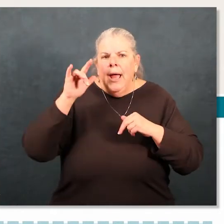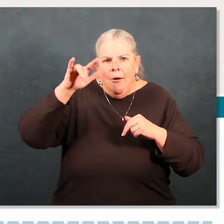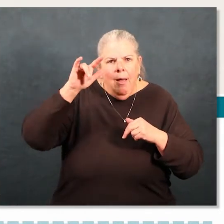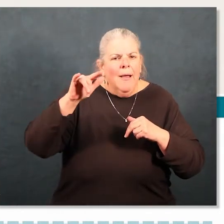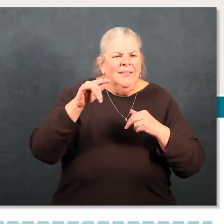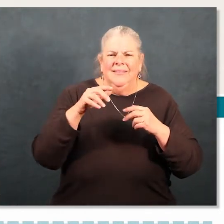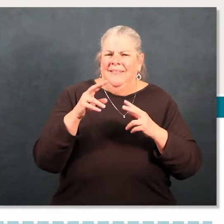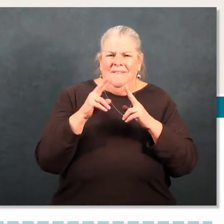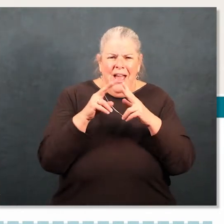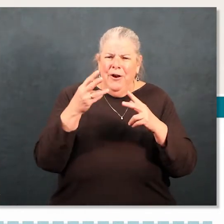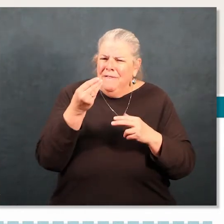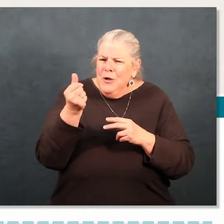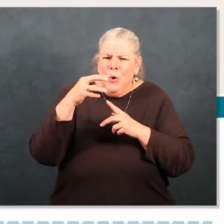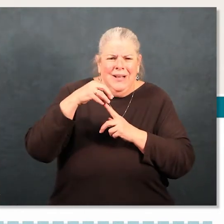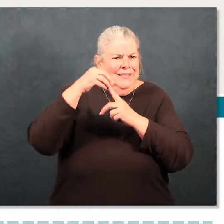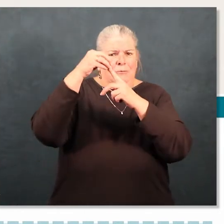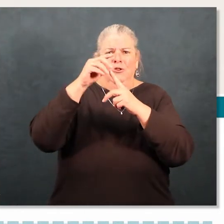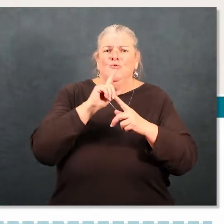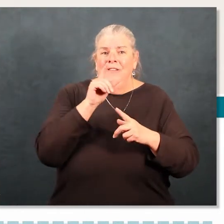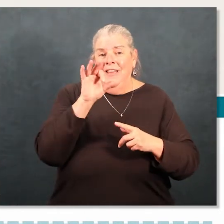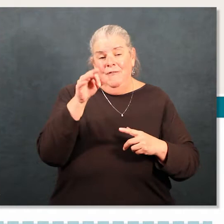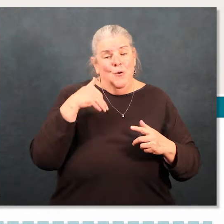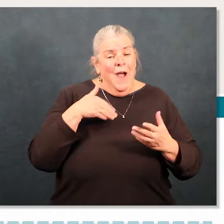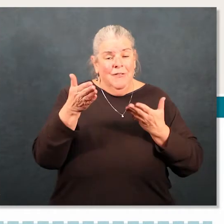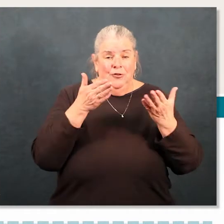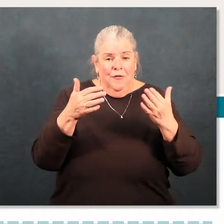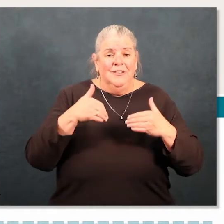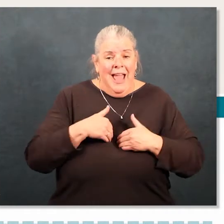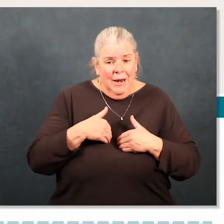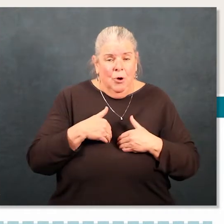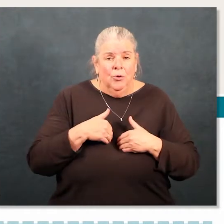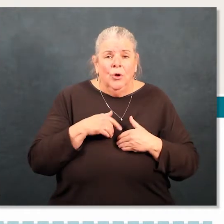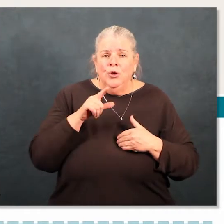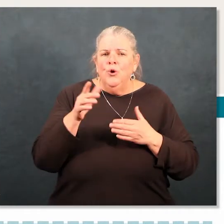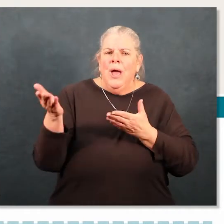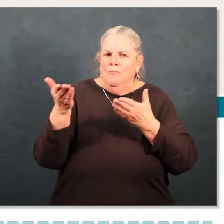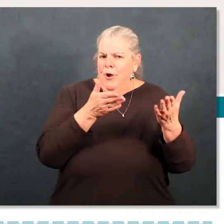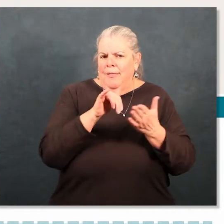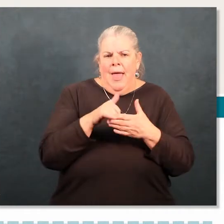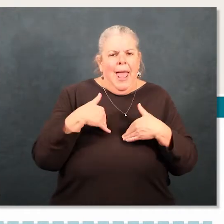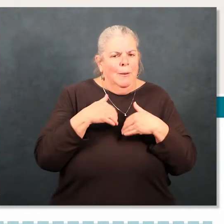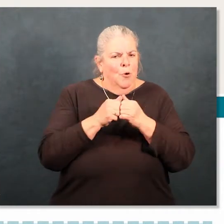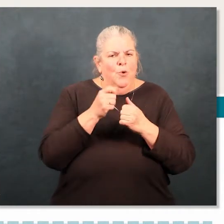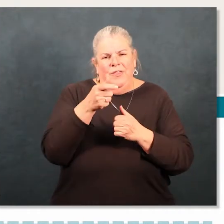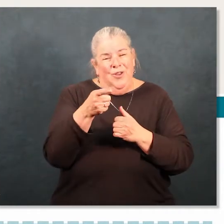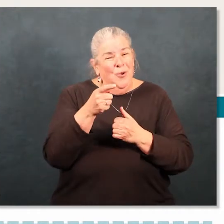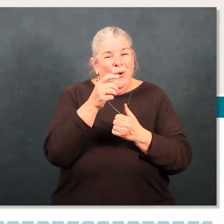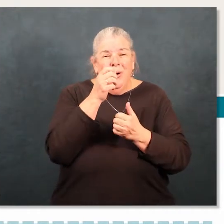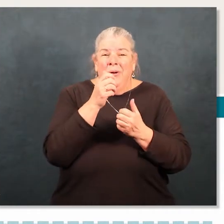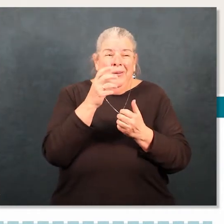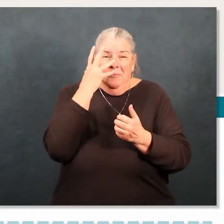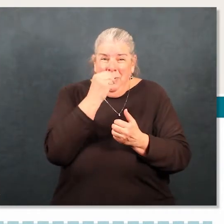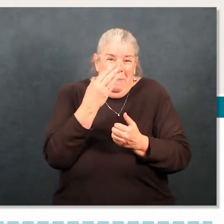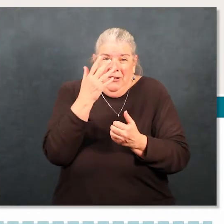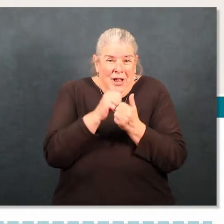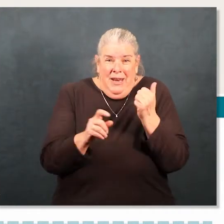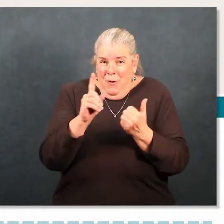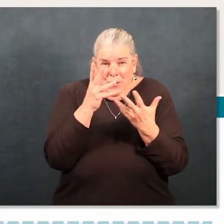If you have a service animal, you can take that service animal with you pretty much wherever you need to go.